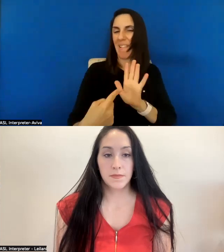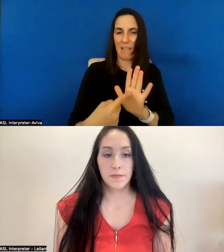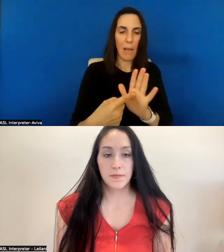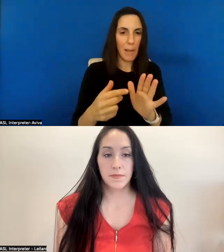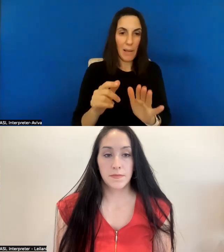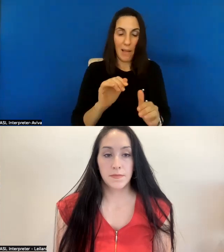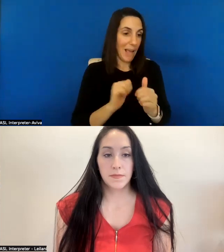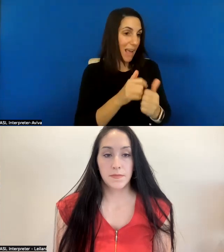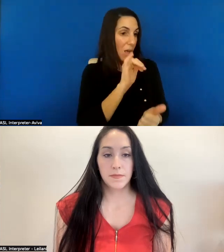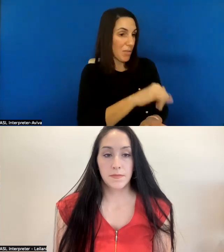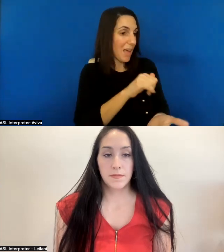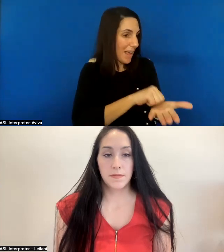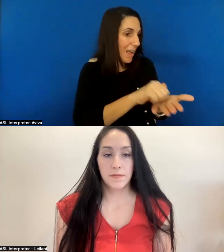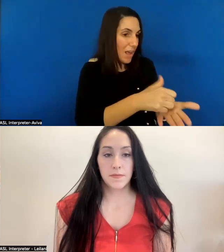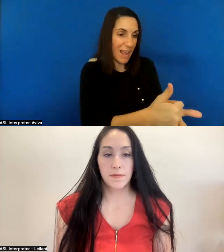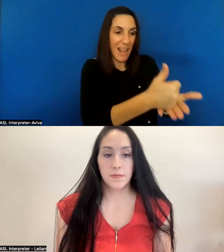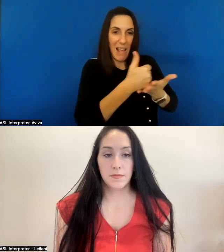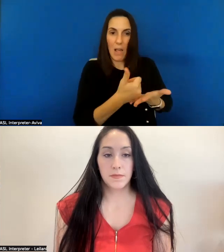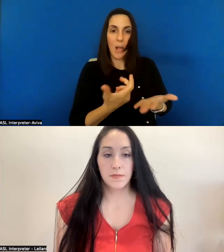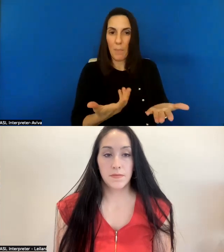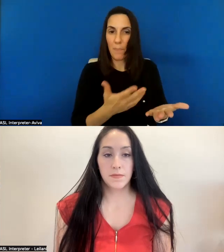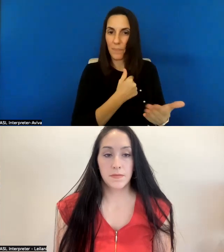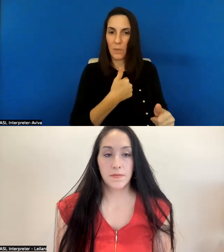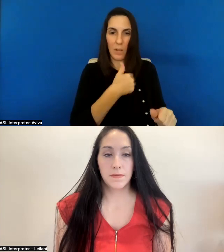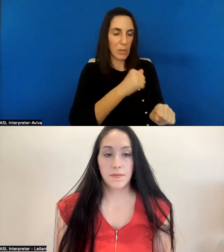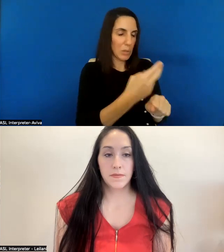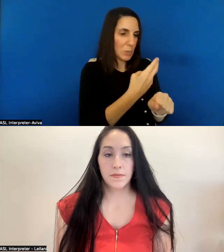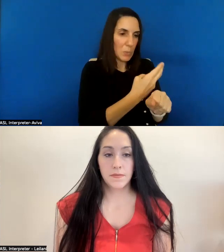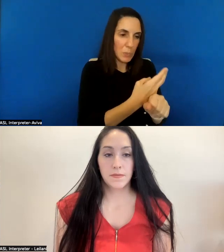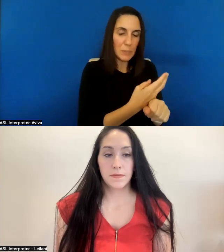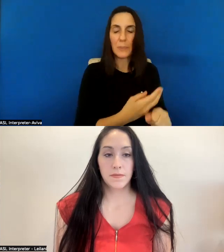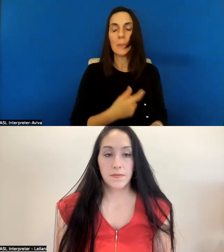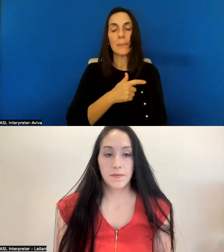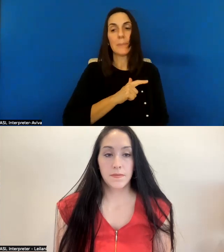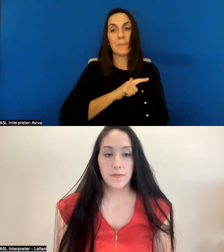you know not to mention all the other things like a car battery going out on you one day,